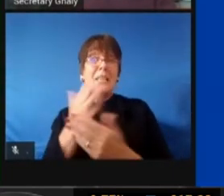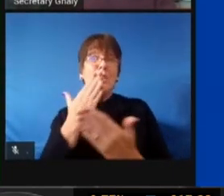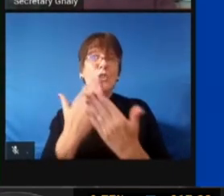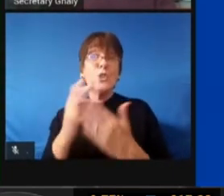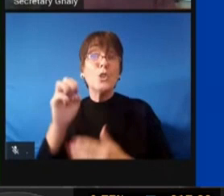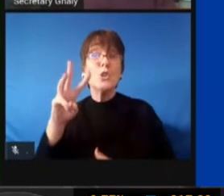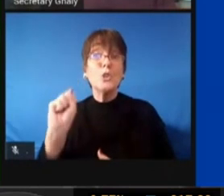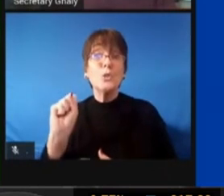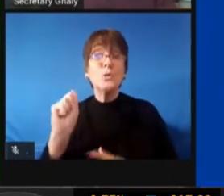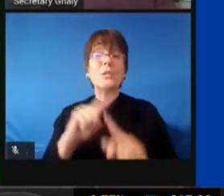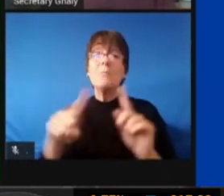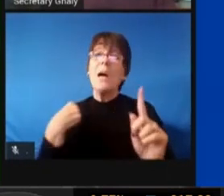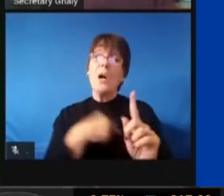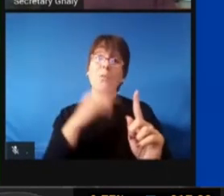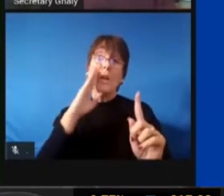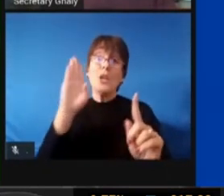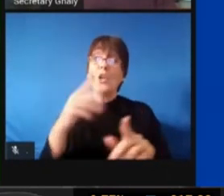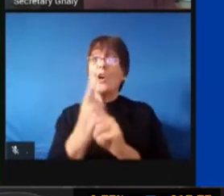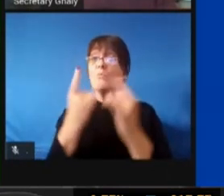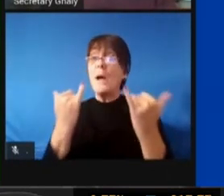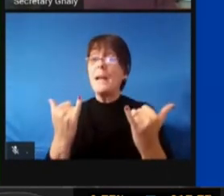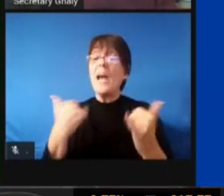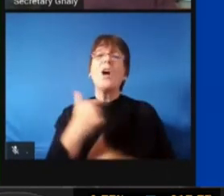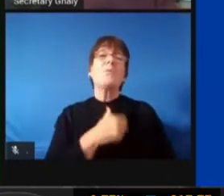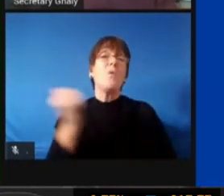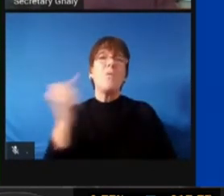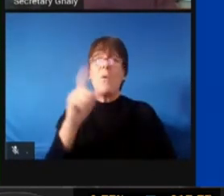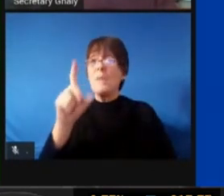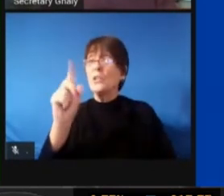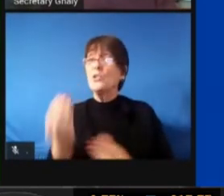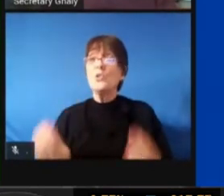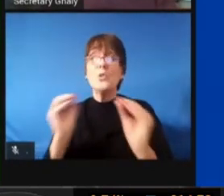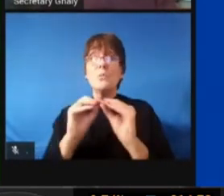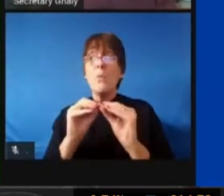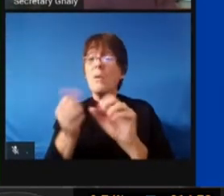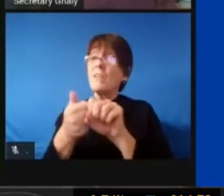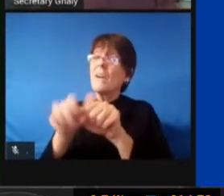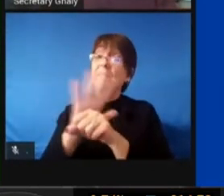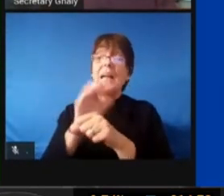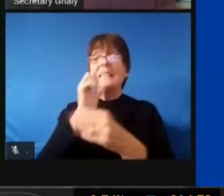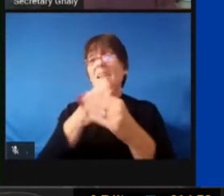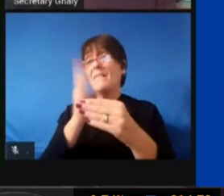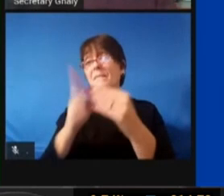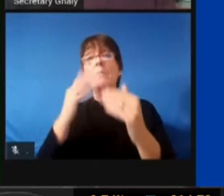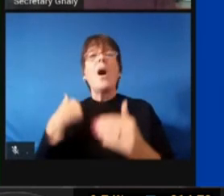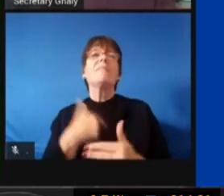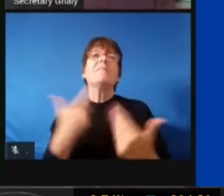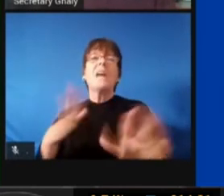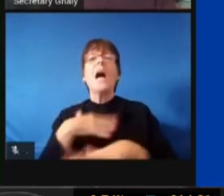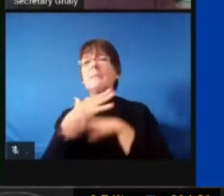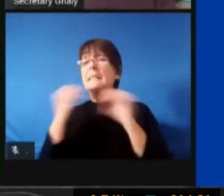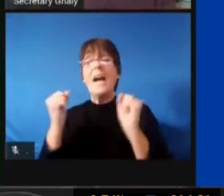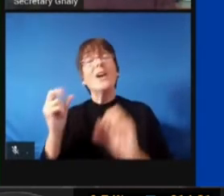HELPS US GET THROUGH COVID AND THROUGH THE PANDEMIC IS INDEED GOOD NEWS.